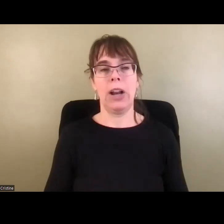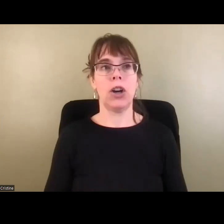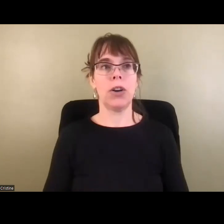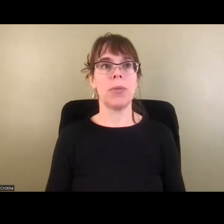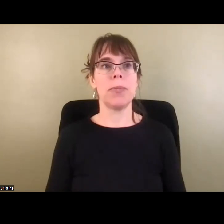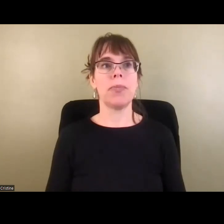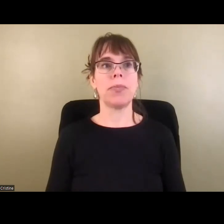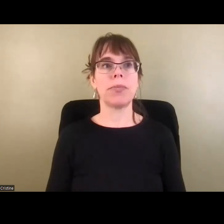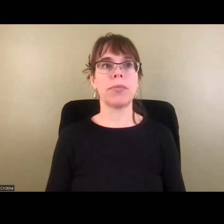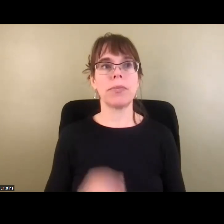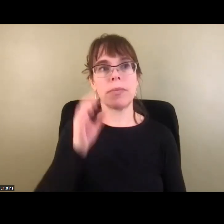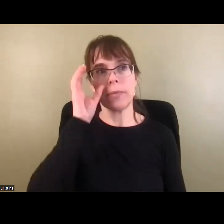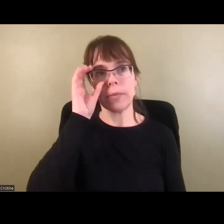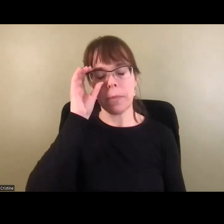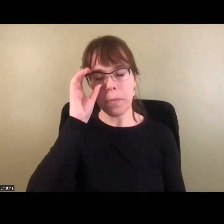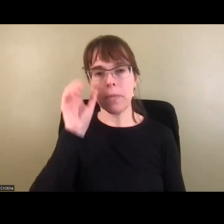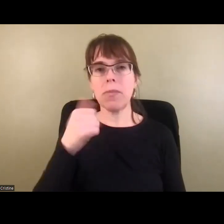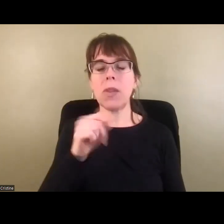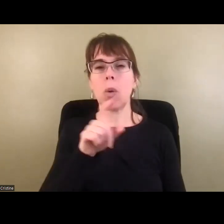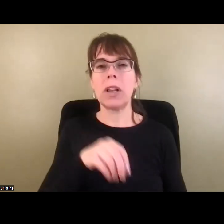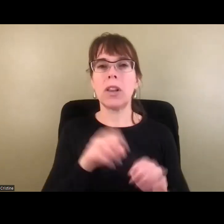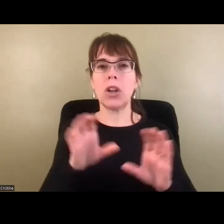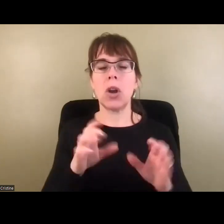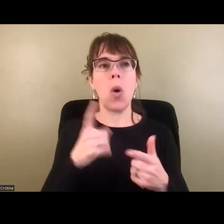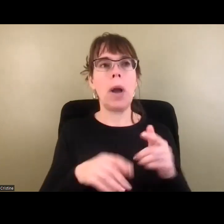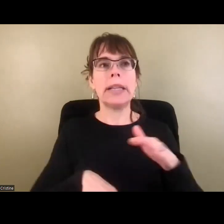Have another question in the chat that says, 'What is the max number of weeks into pregnancy